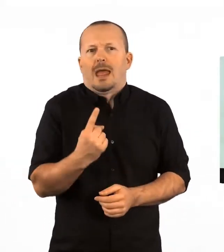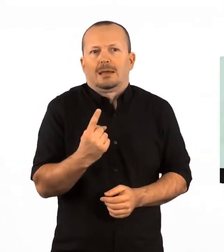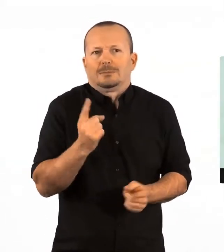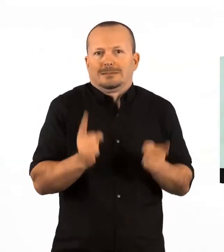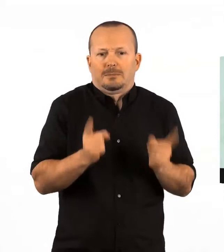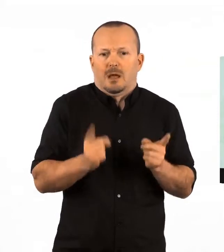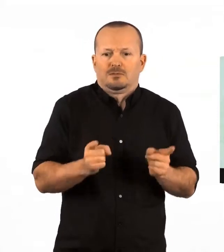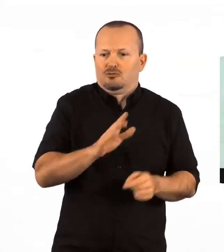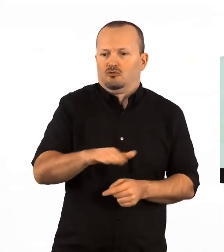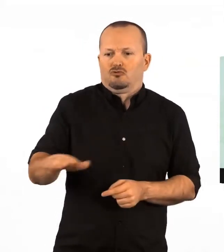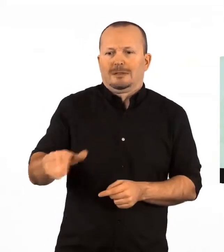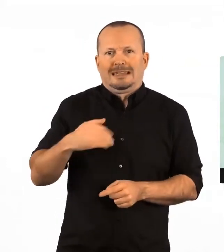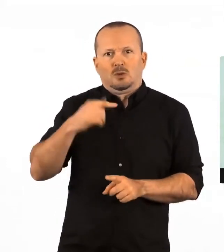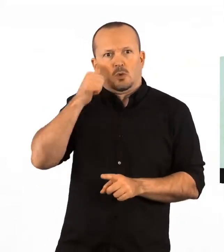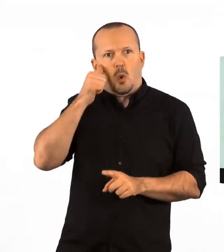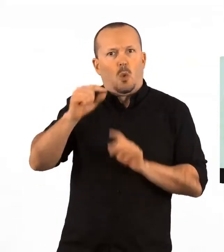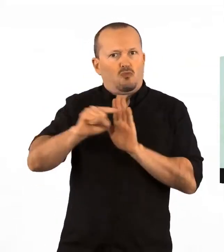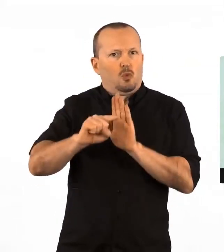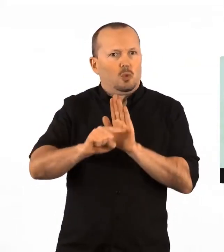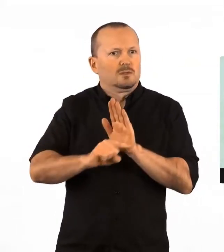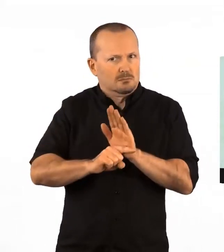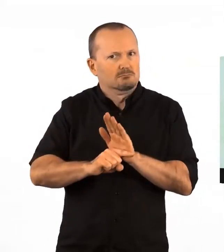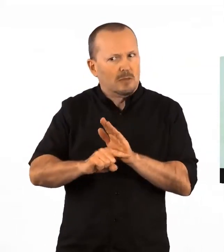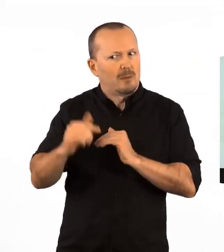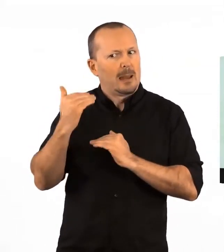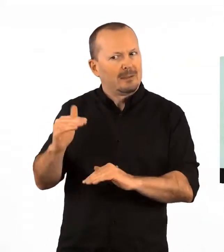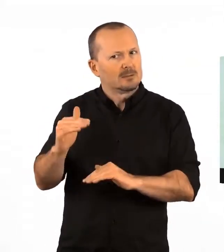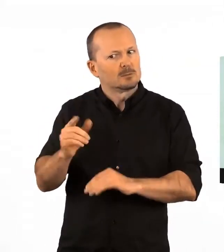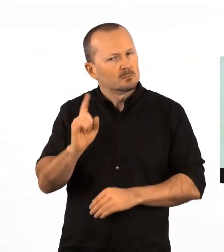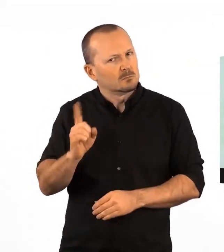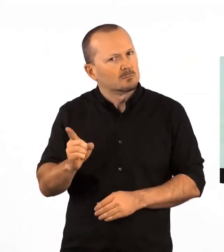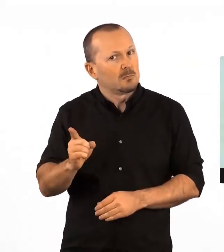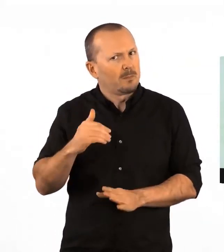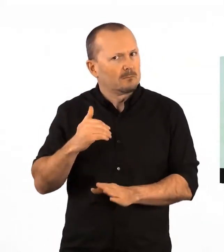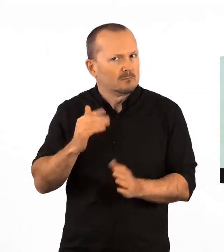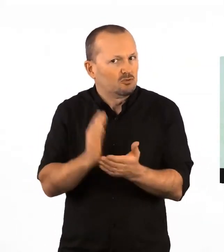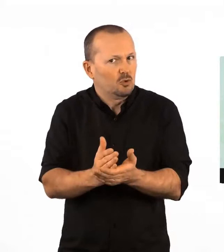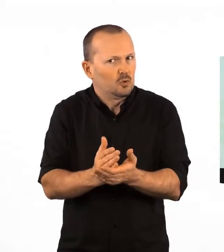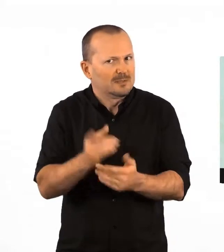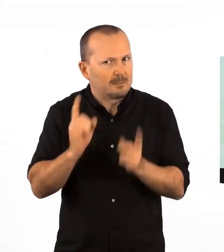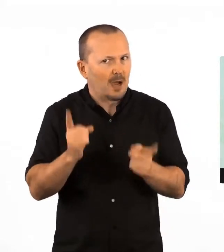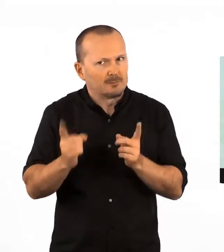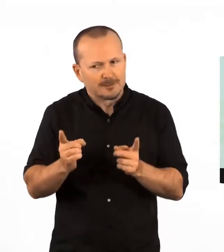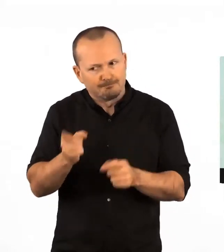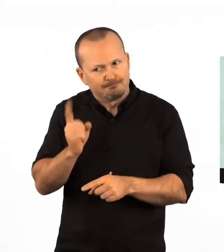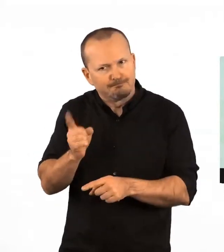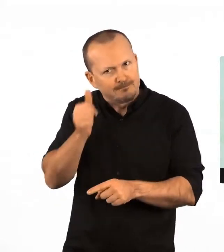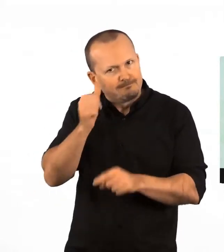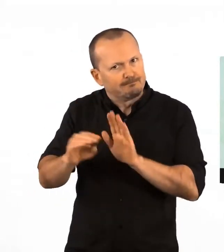Not saying that kids don’t need limits, they do at times, but if you find that you’re